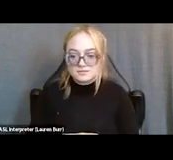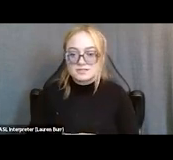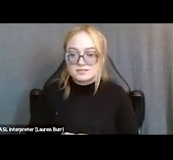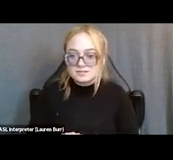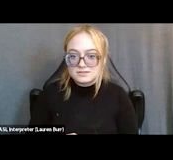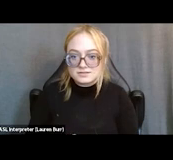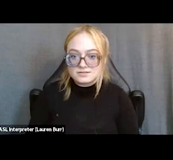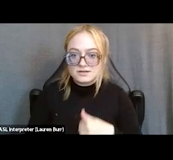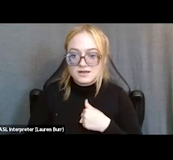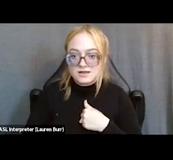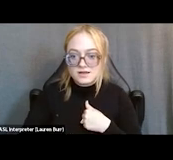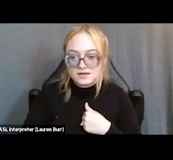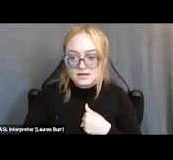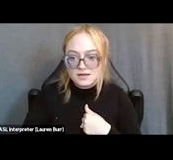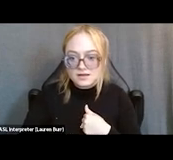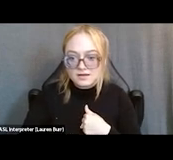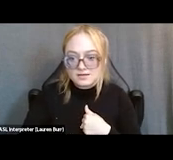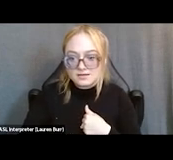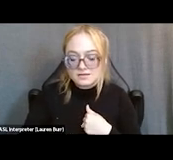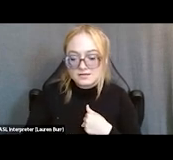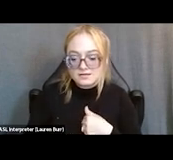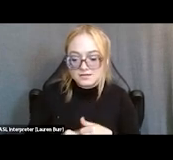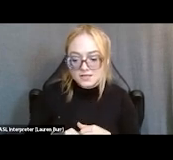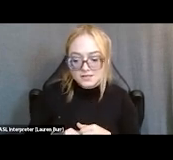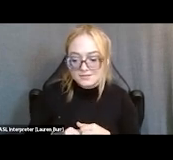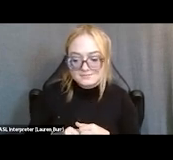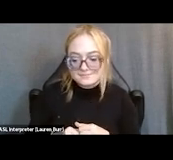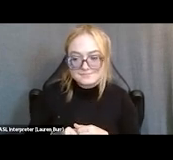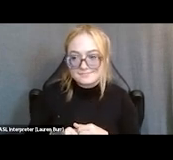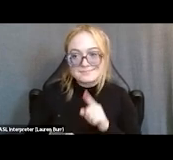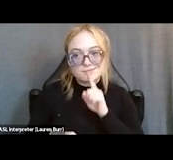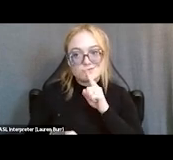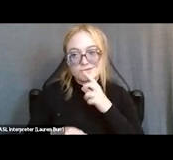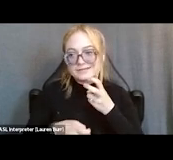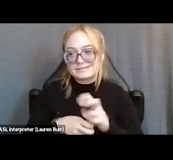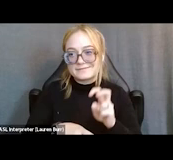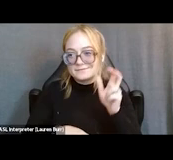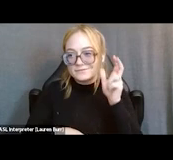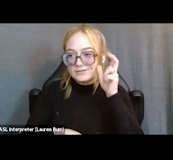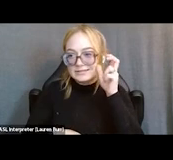I can just say, hey, I'm stay a night or something. I like it so much different now.